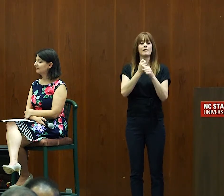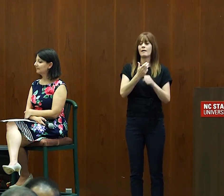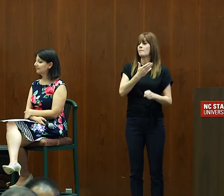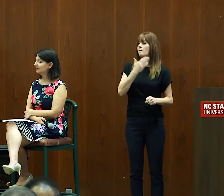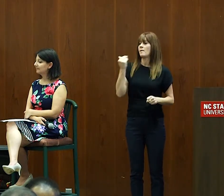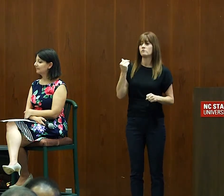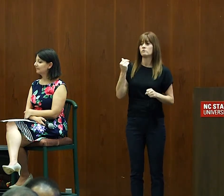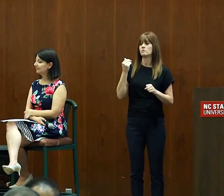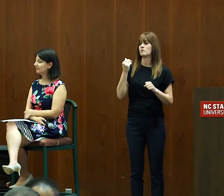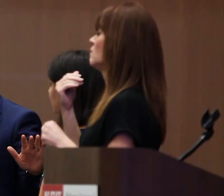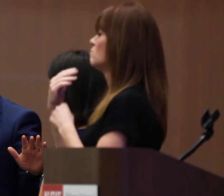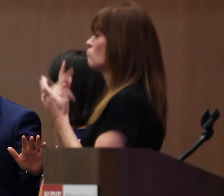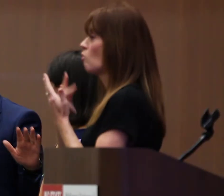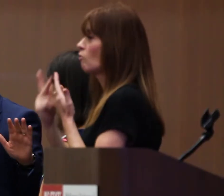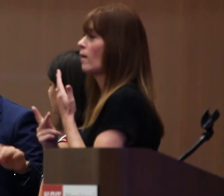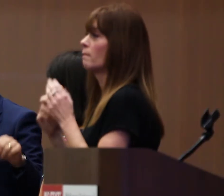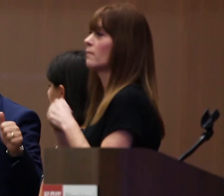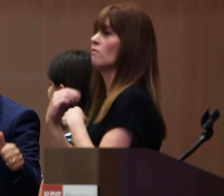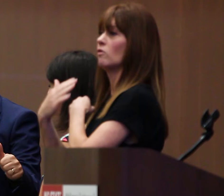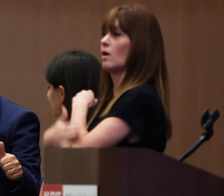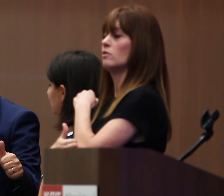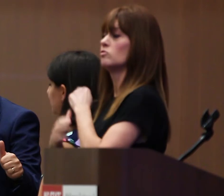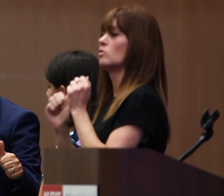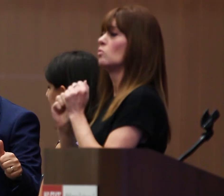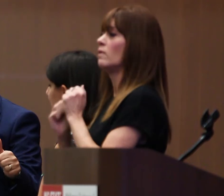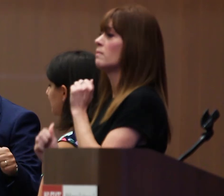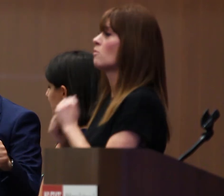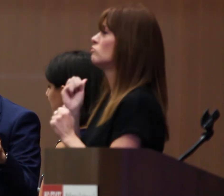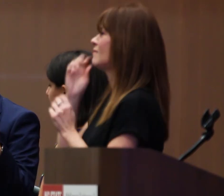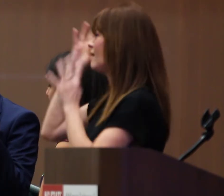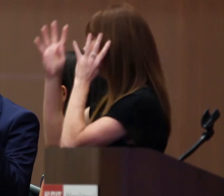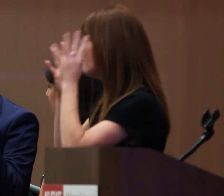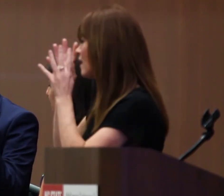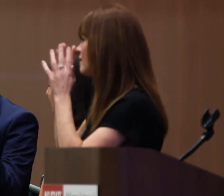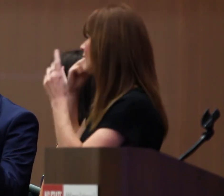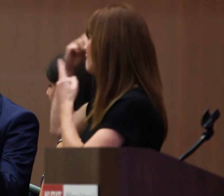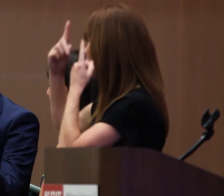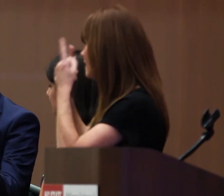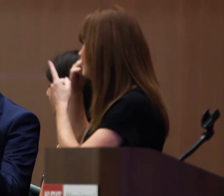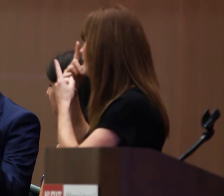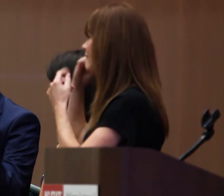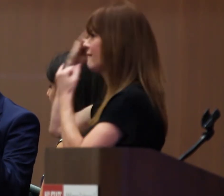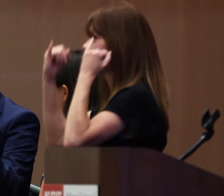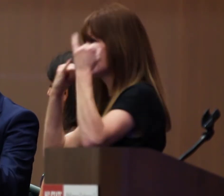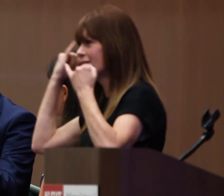country, with some of the most innovative thinking, some of the most leading